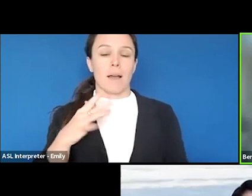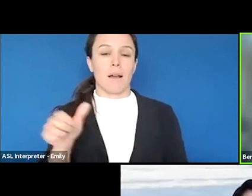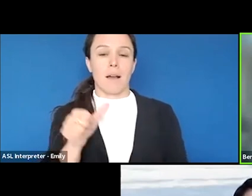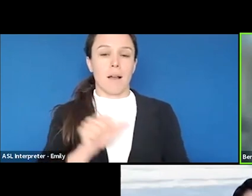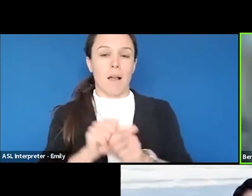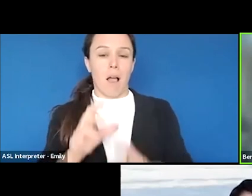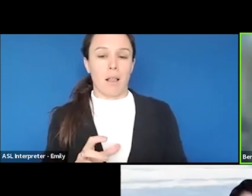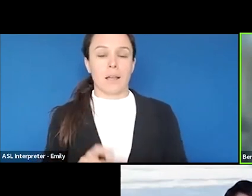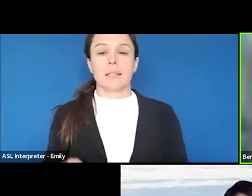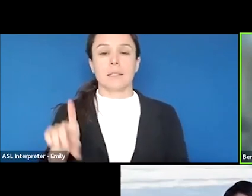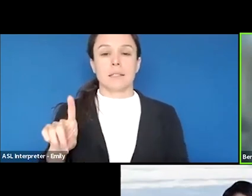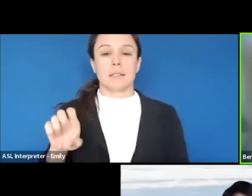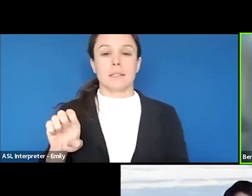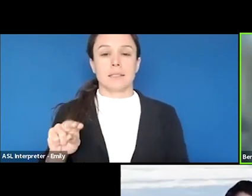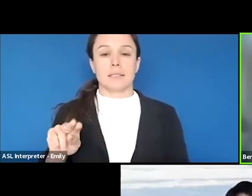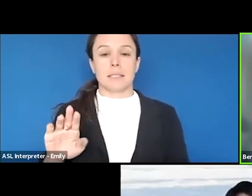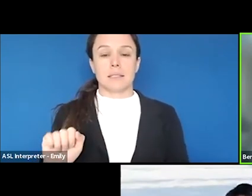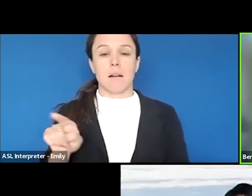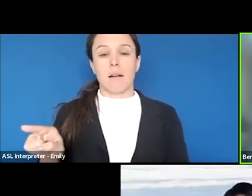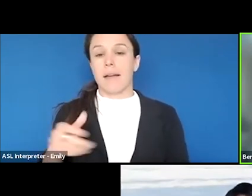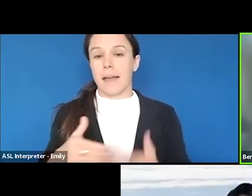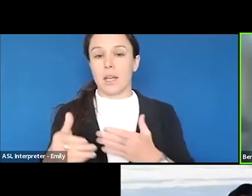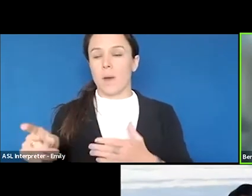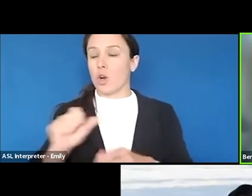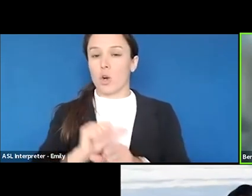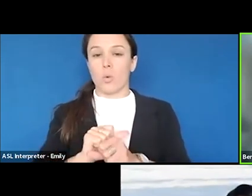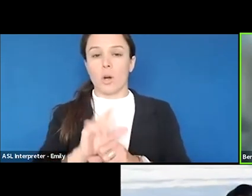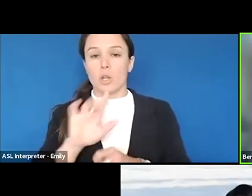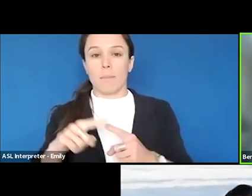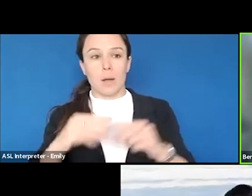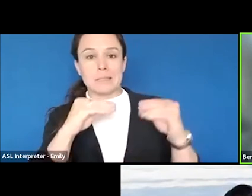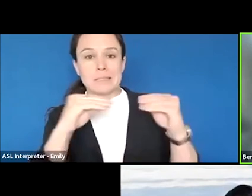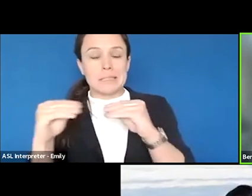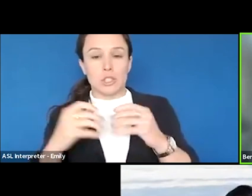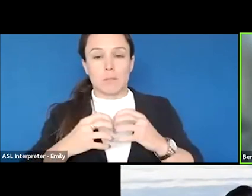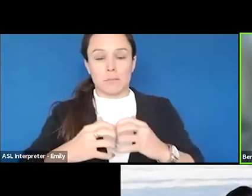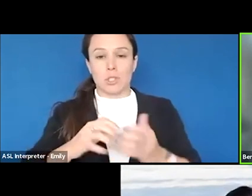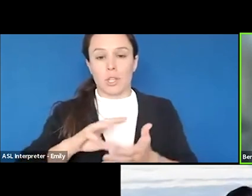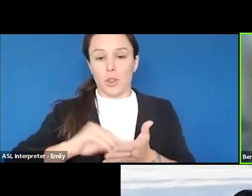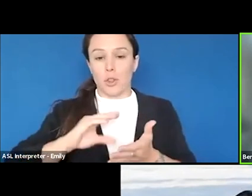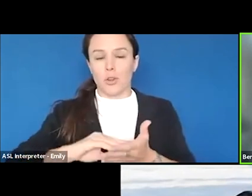whose work was about teaching machine learning systems and providing a way for humans to control